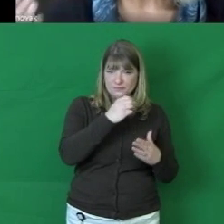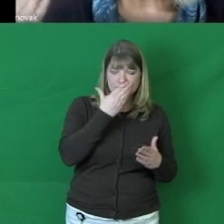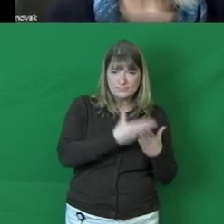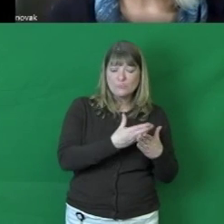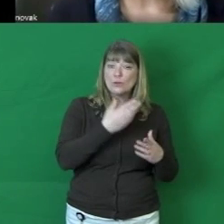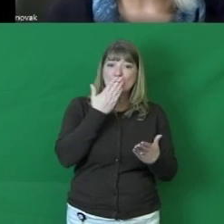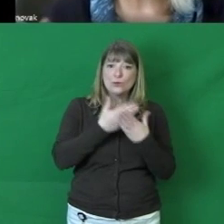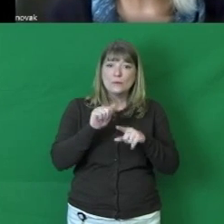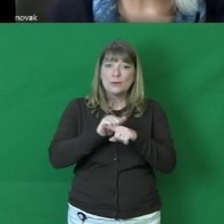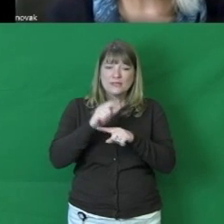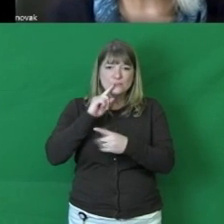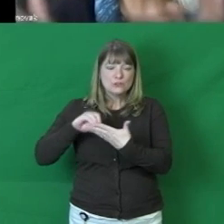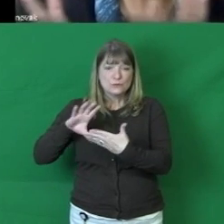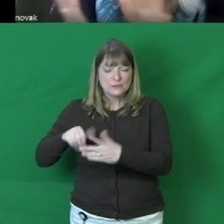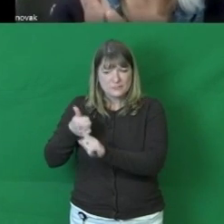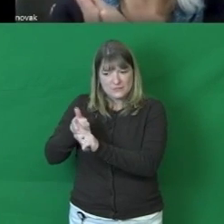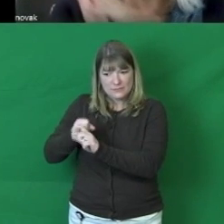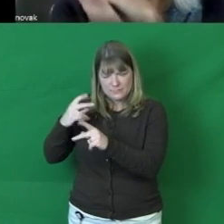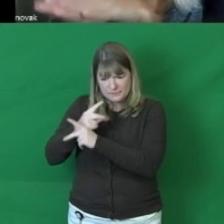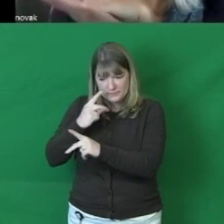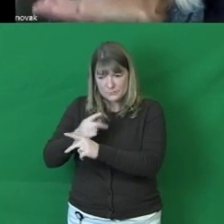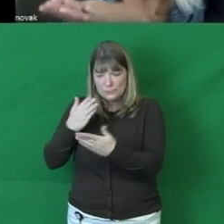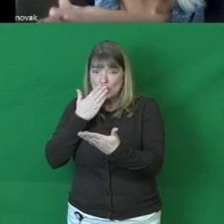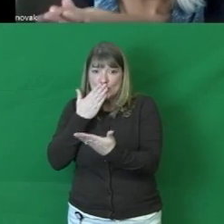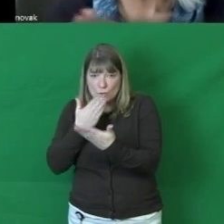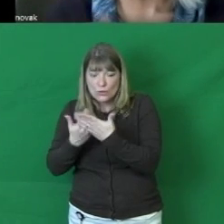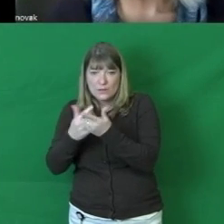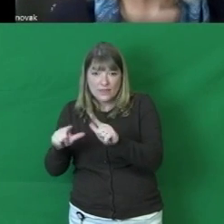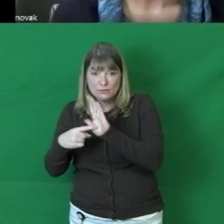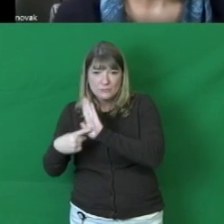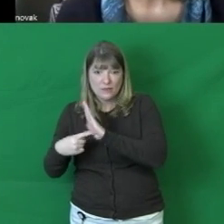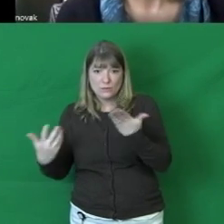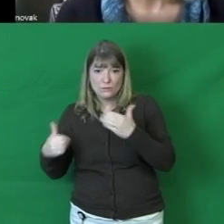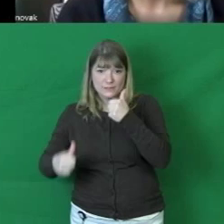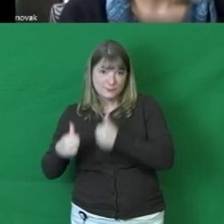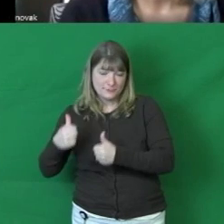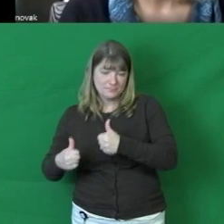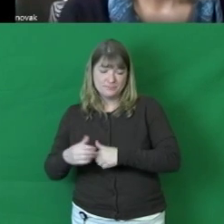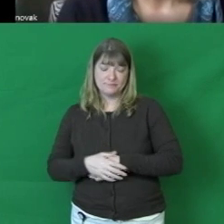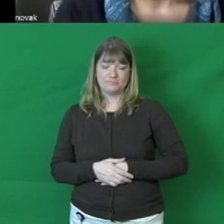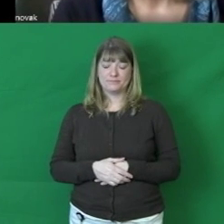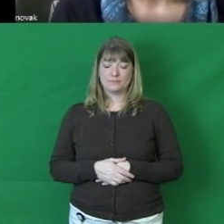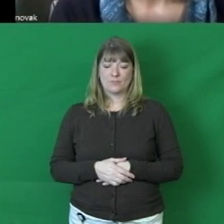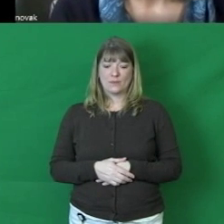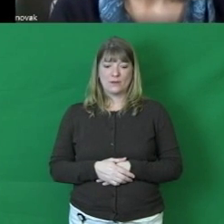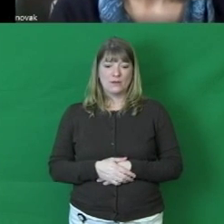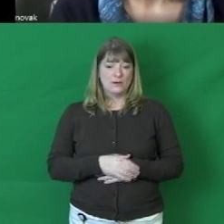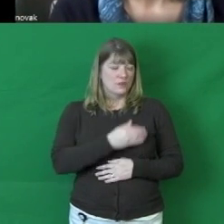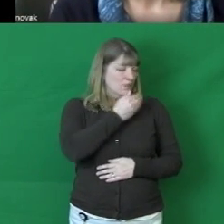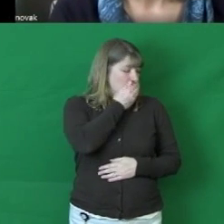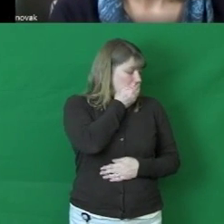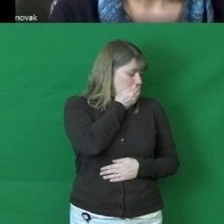So it would be a good practice for students to figure out what is a good language model.